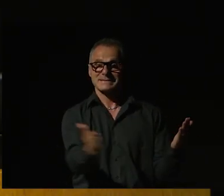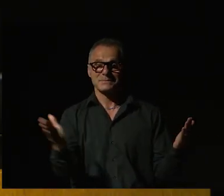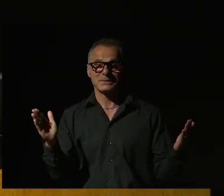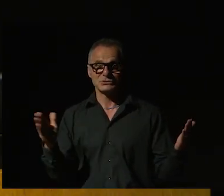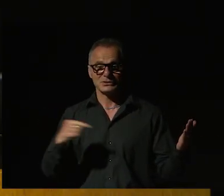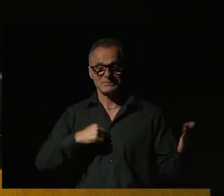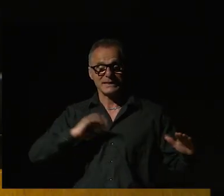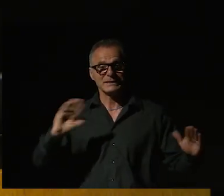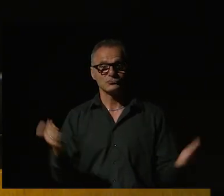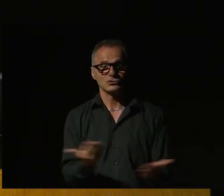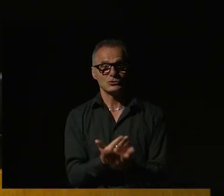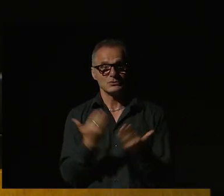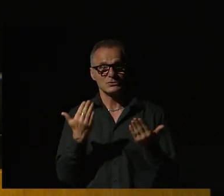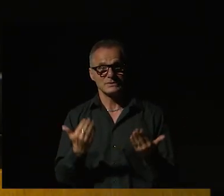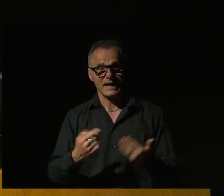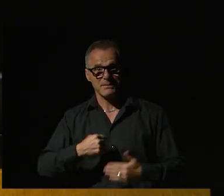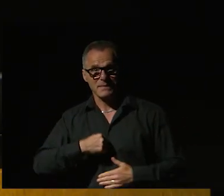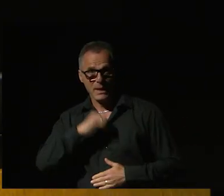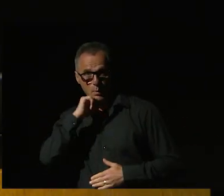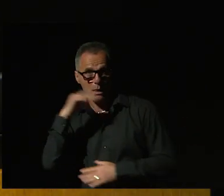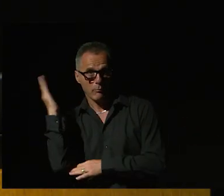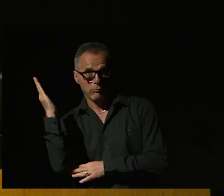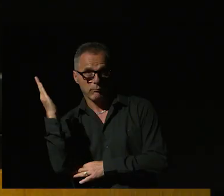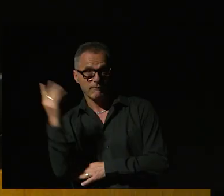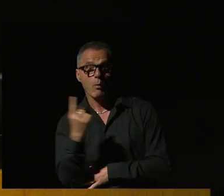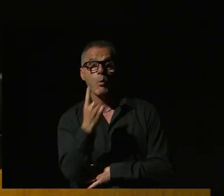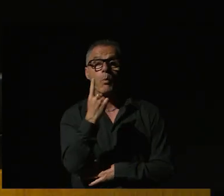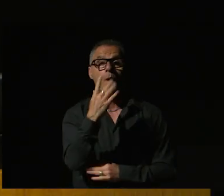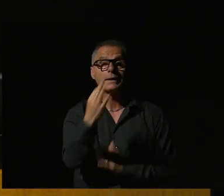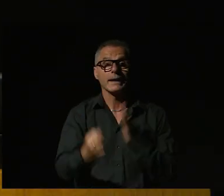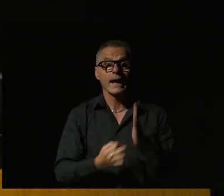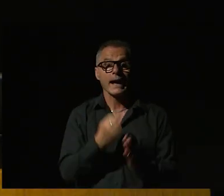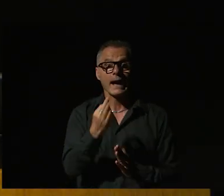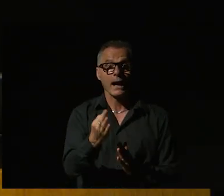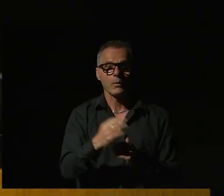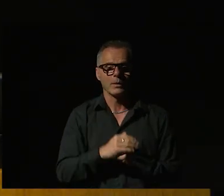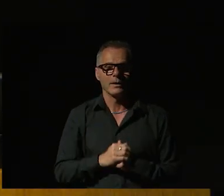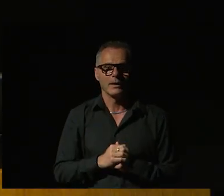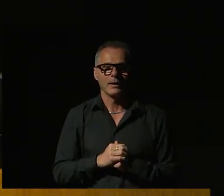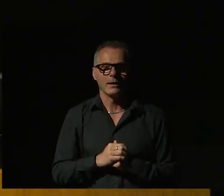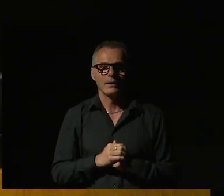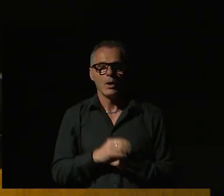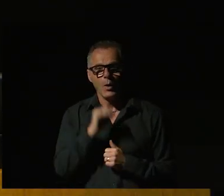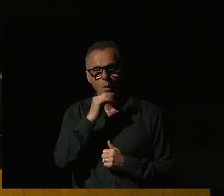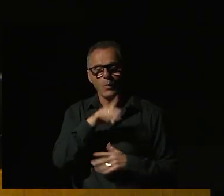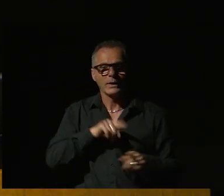I'm gonna be talking for more or less an hour. I will read part of my manuscript just as you're informed,